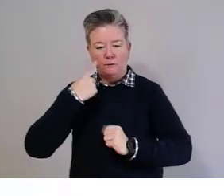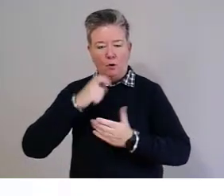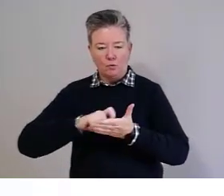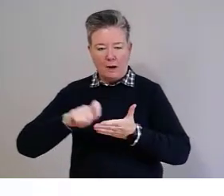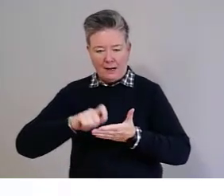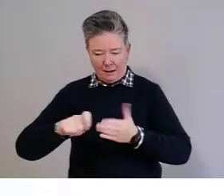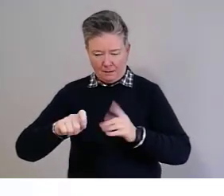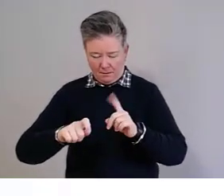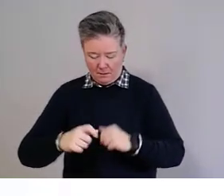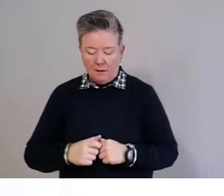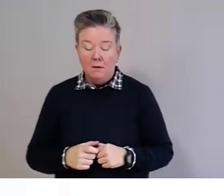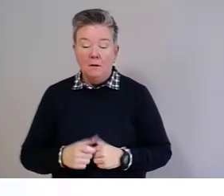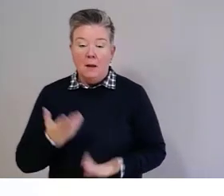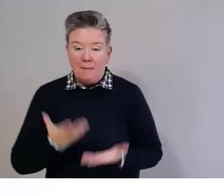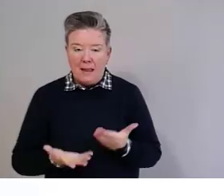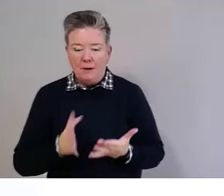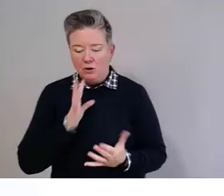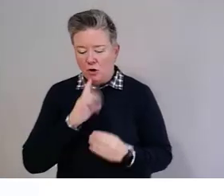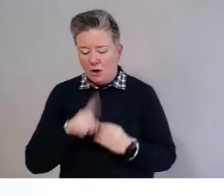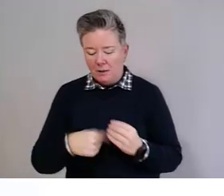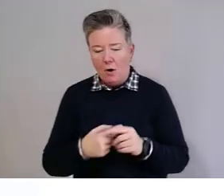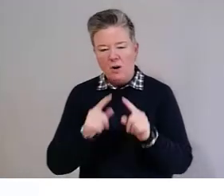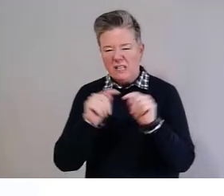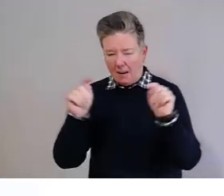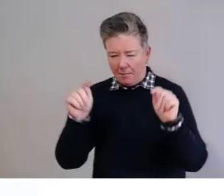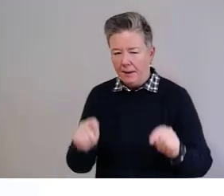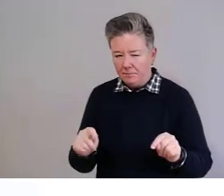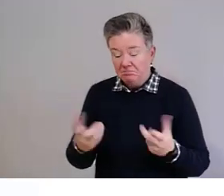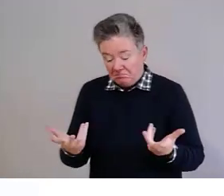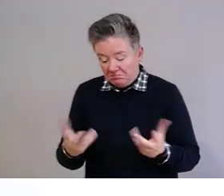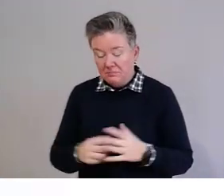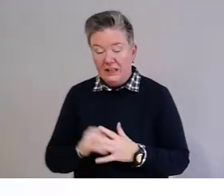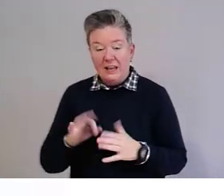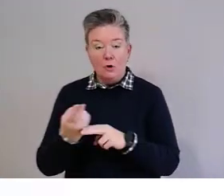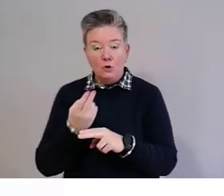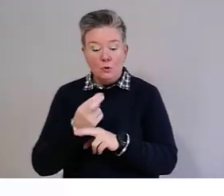This might refer to a template, if you use a report template,